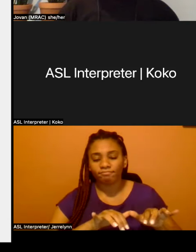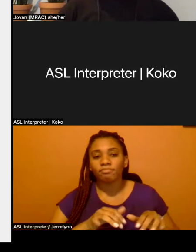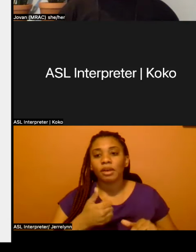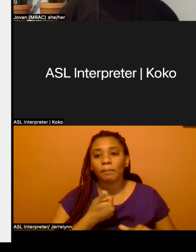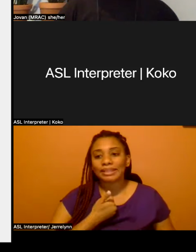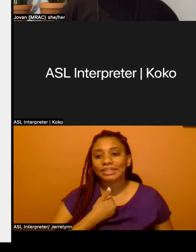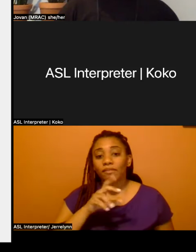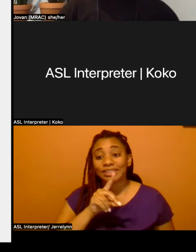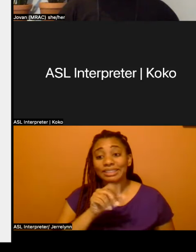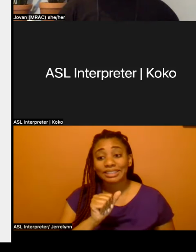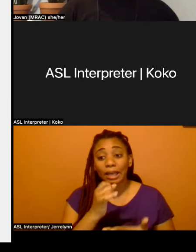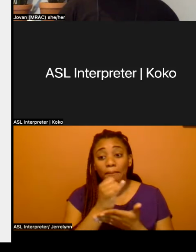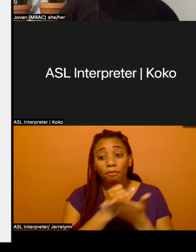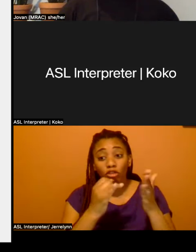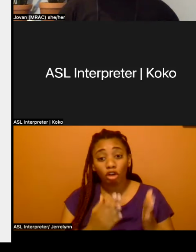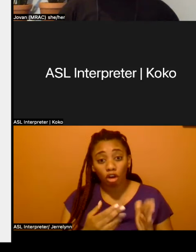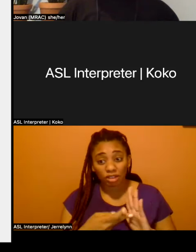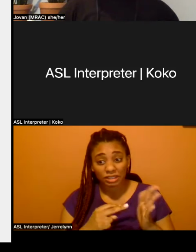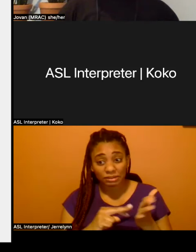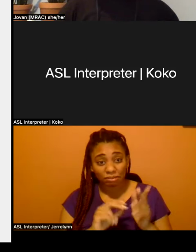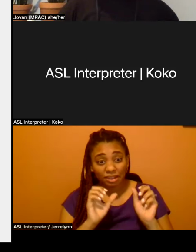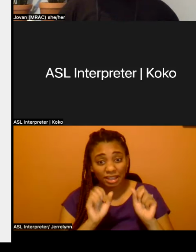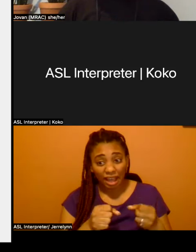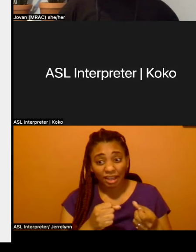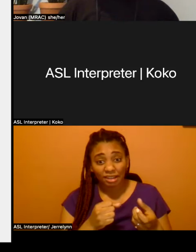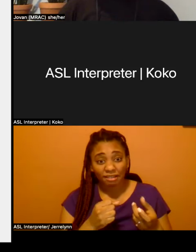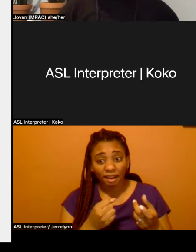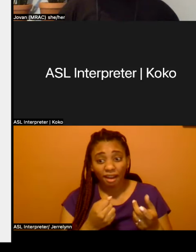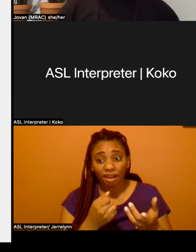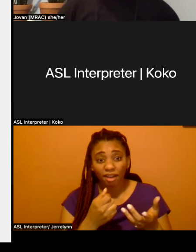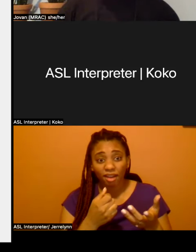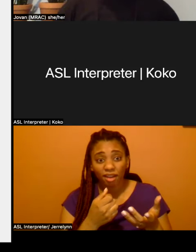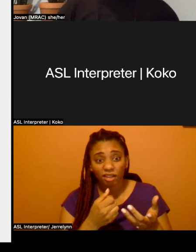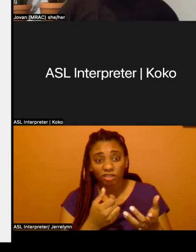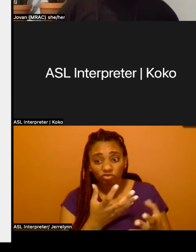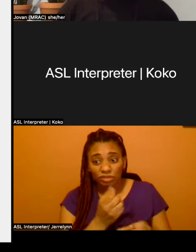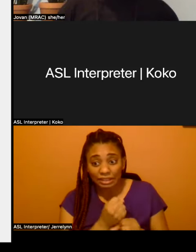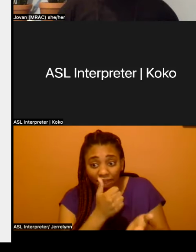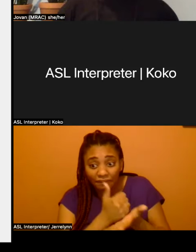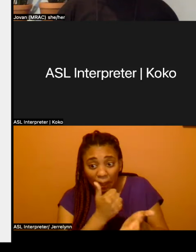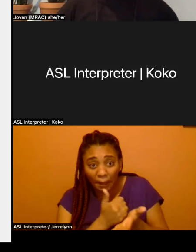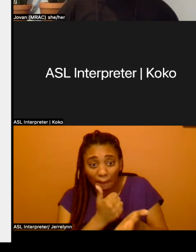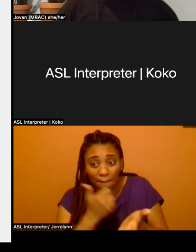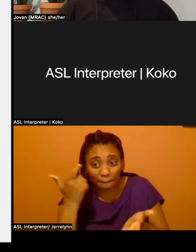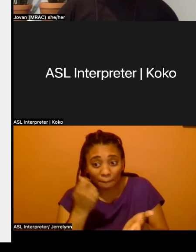Would I be able to get help so I won't lose my SSI funds?" Yes, that is definitely something